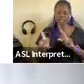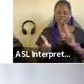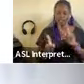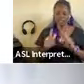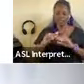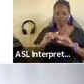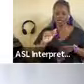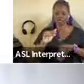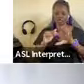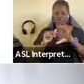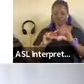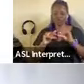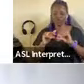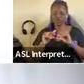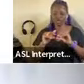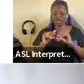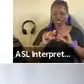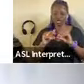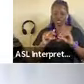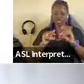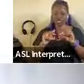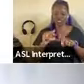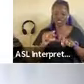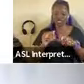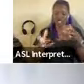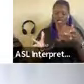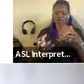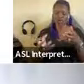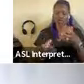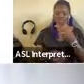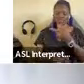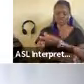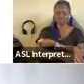population that we continue to keep an eye on. But we're also going to focus on the up to